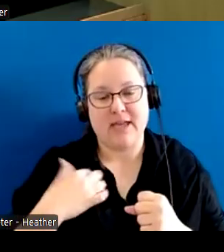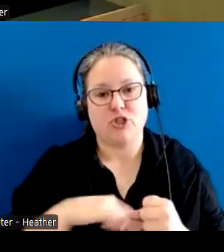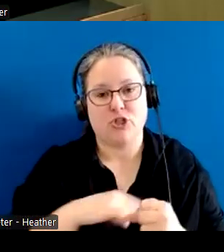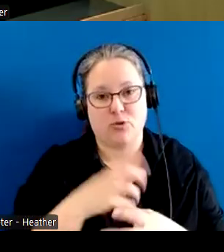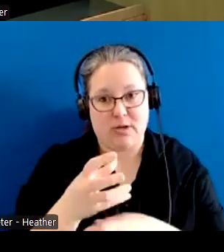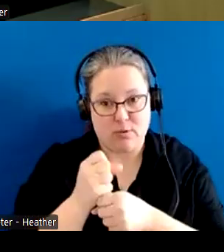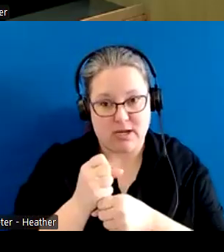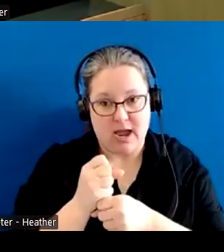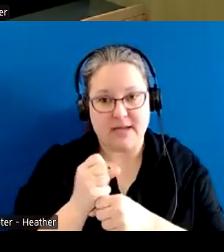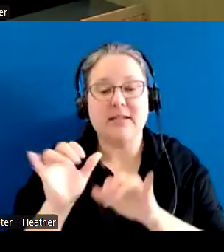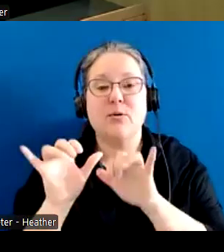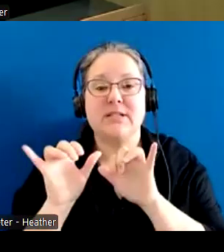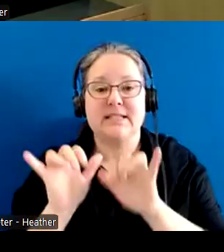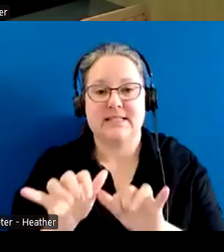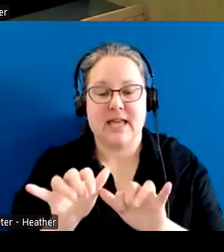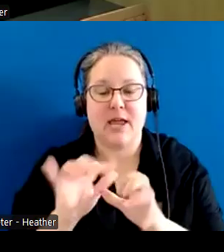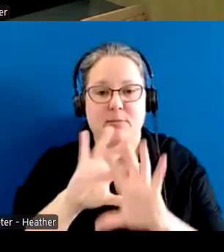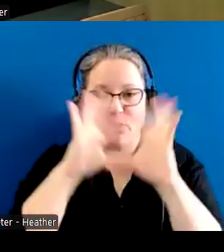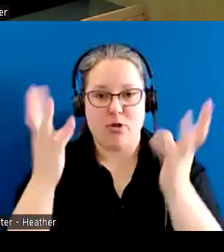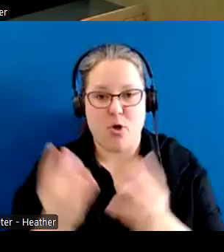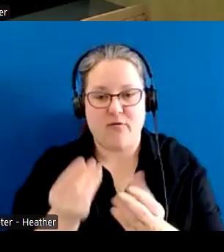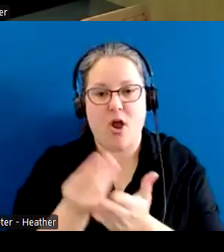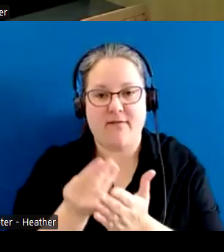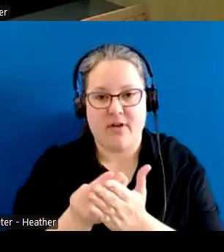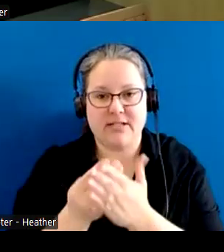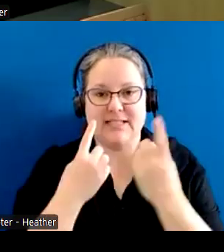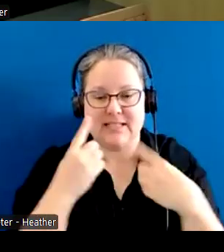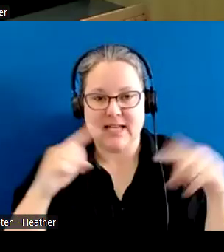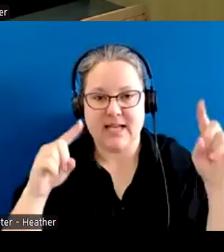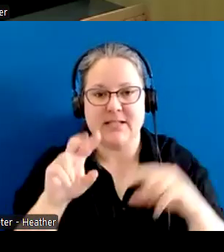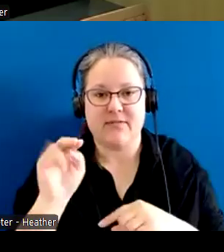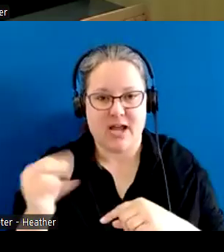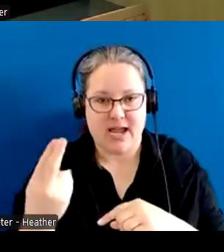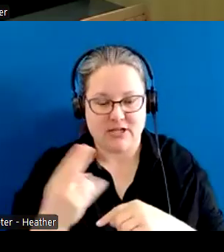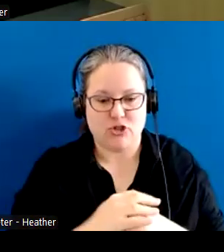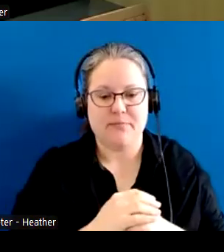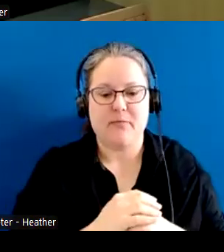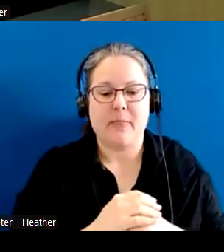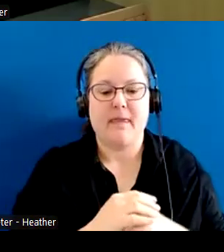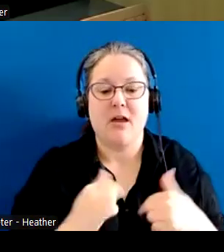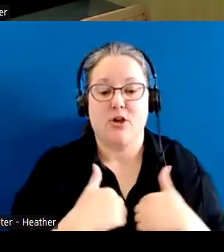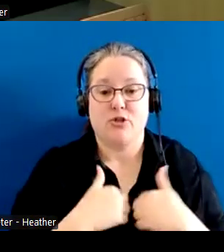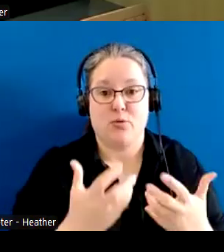Um, and which was similar to the overall funding success at NIH. So, I wanted to better understand